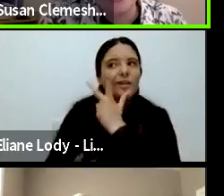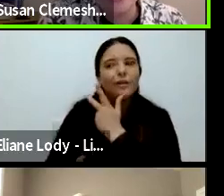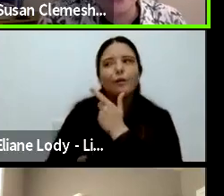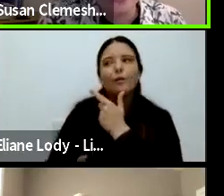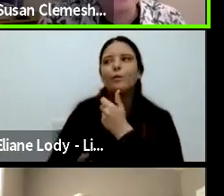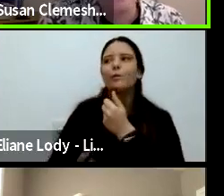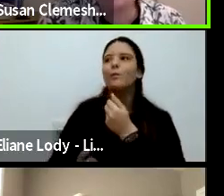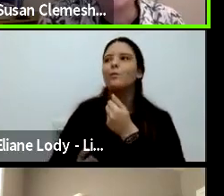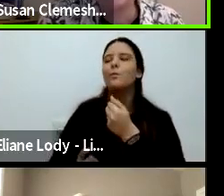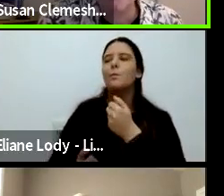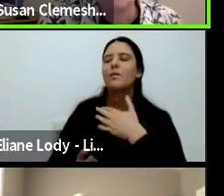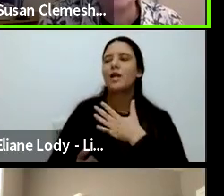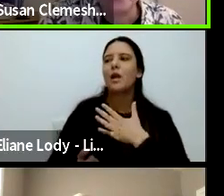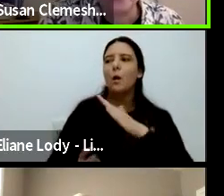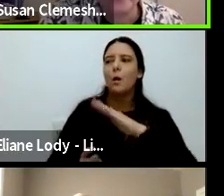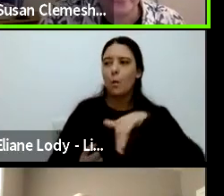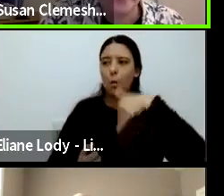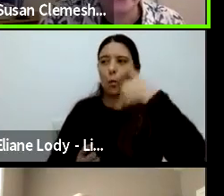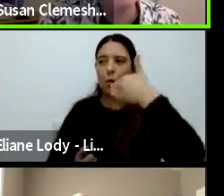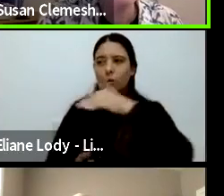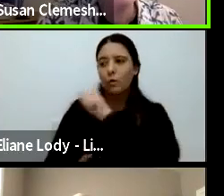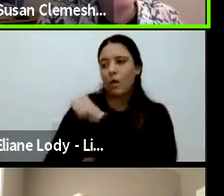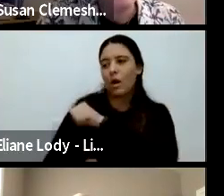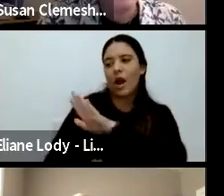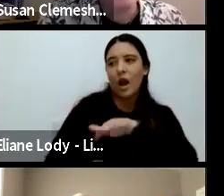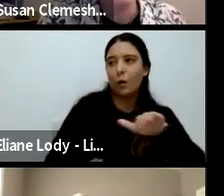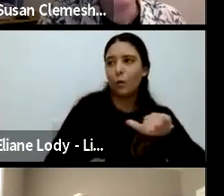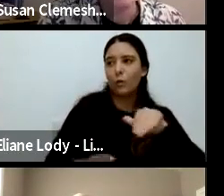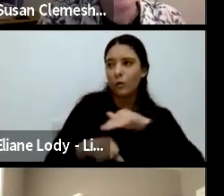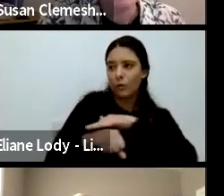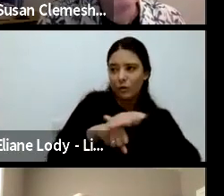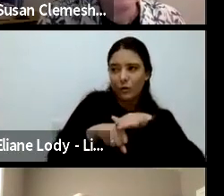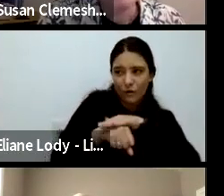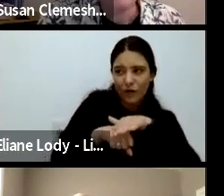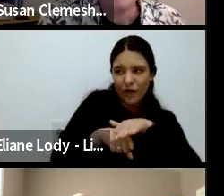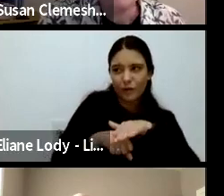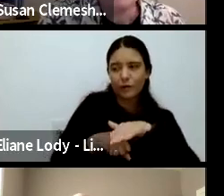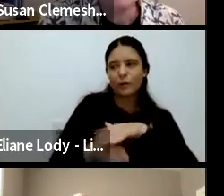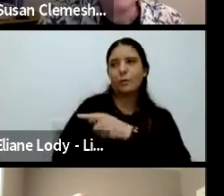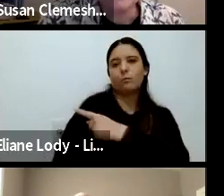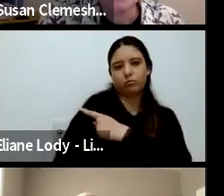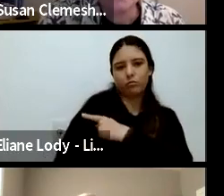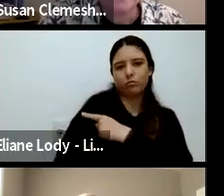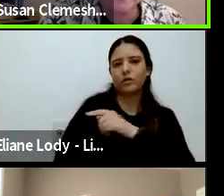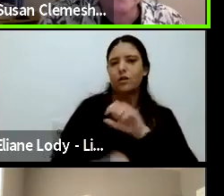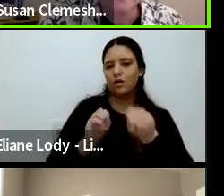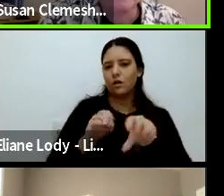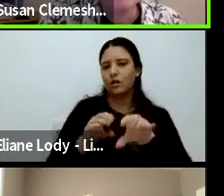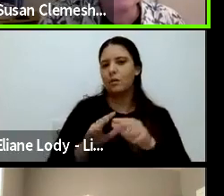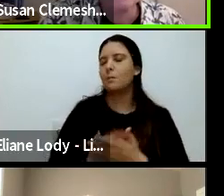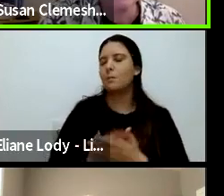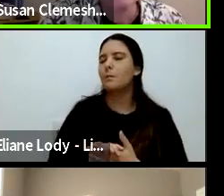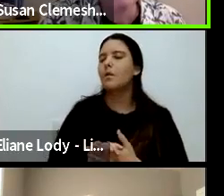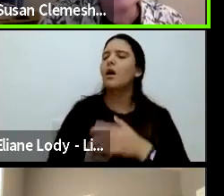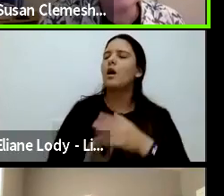when I talked to my studio when I talked to my students went, because she she's an early childhood educator. and she works.